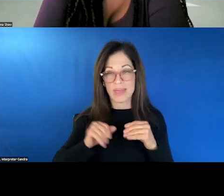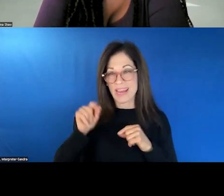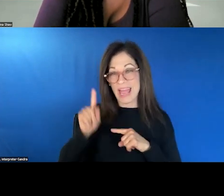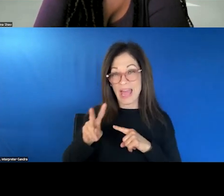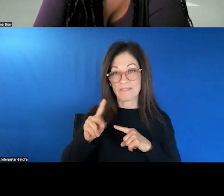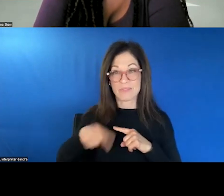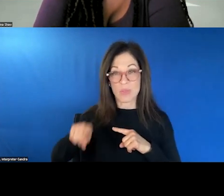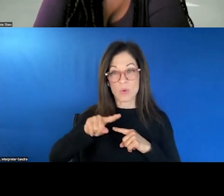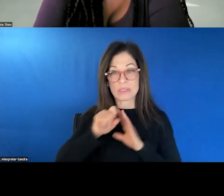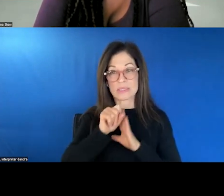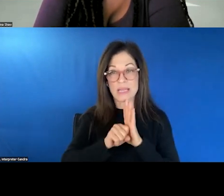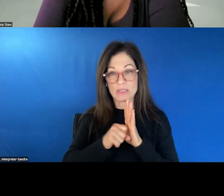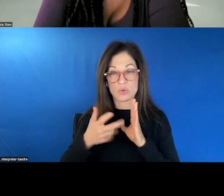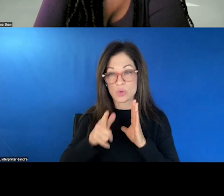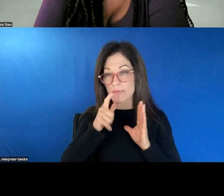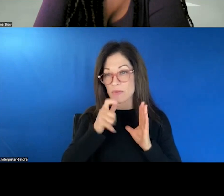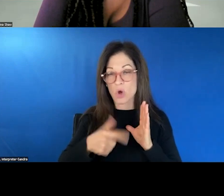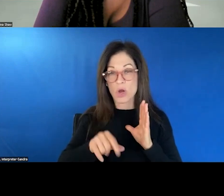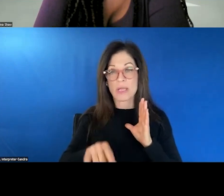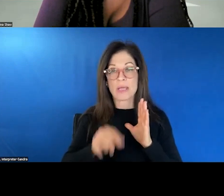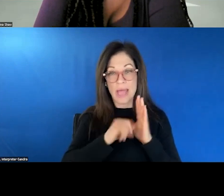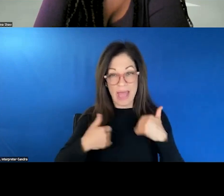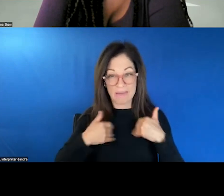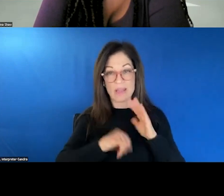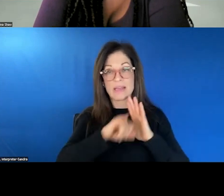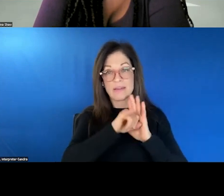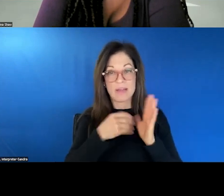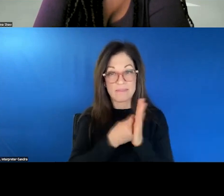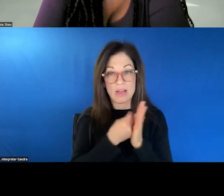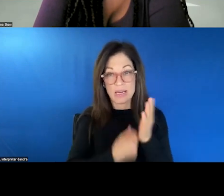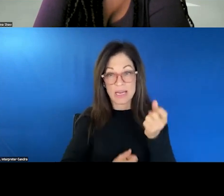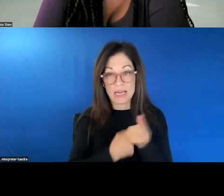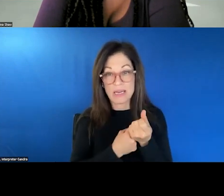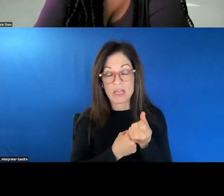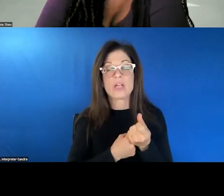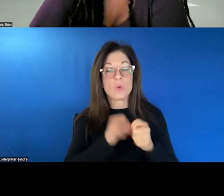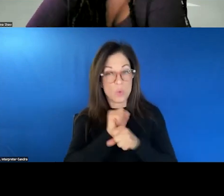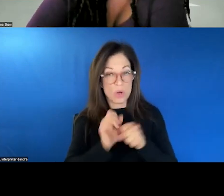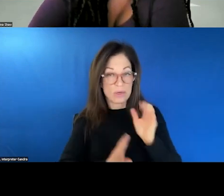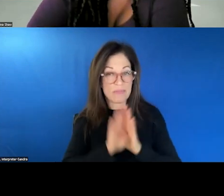HAVE IDENTIFIED FUNDING TO WORK ON THE DEVELOPING OF THEIR PLANS,